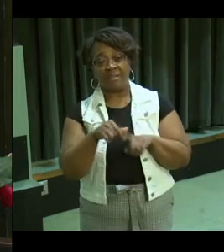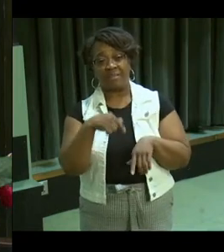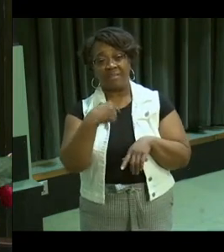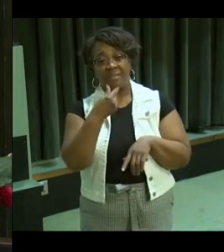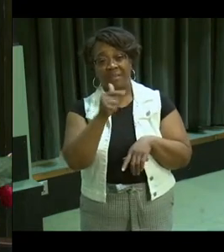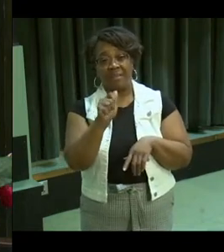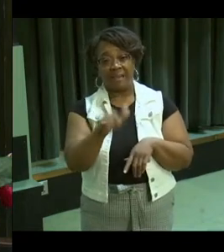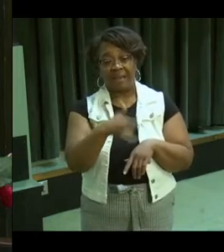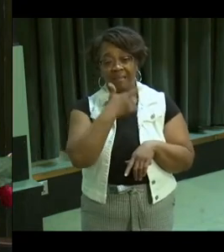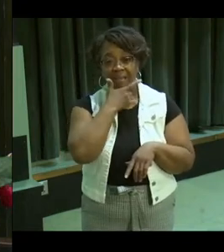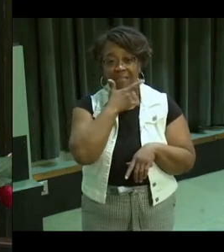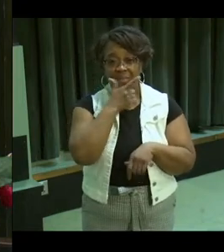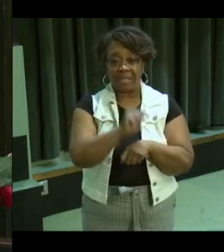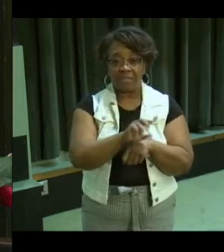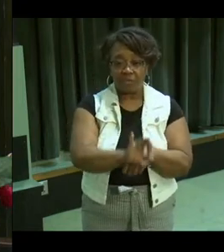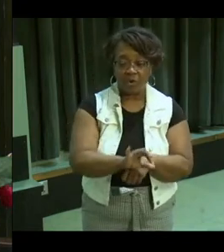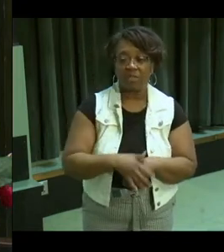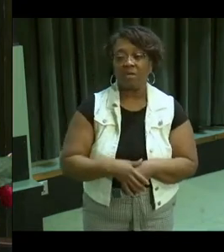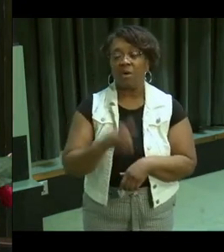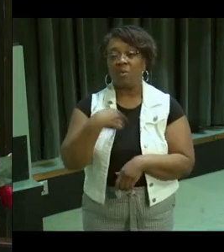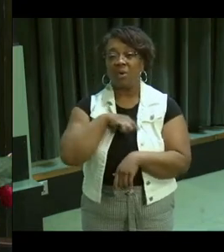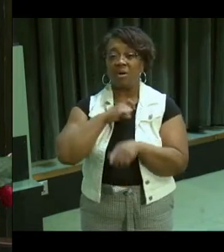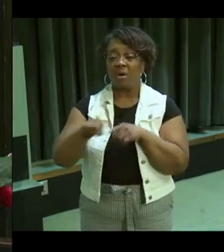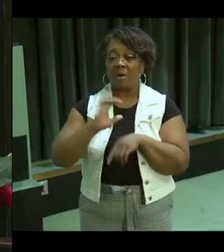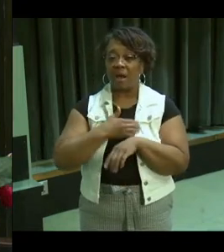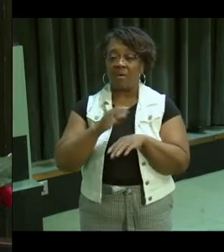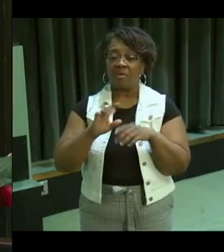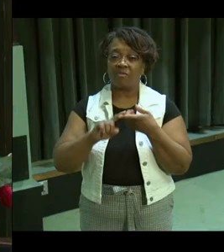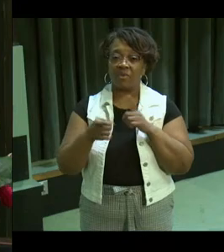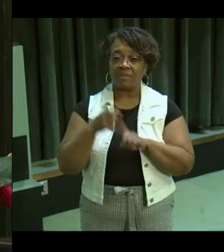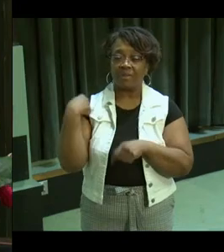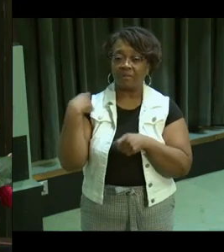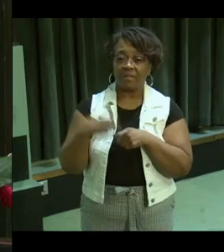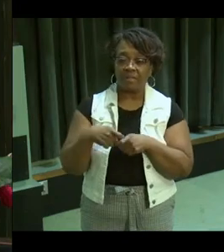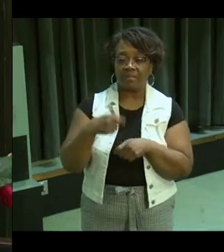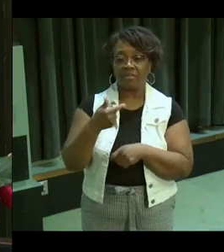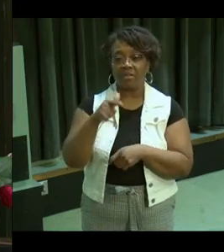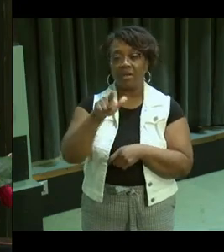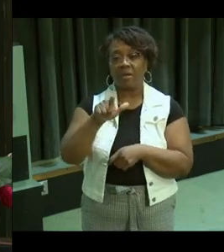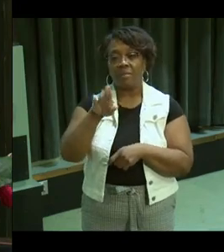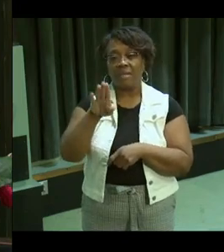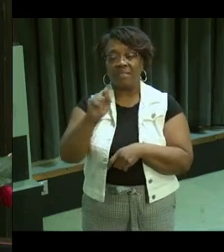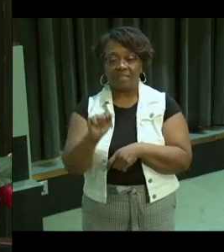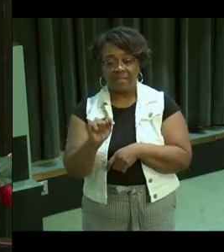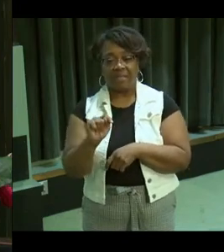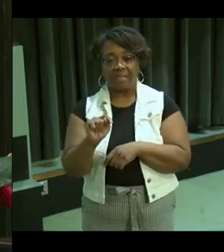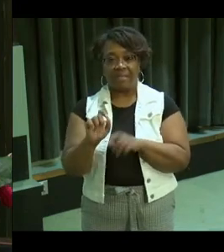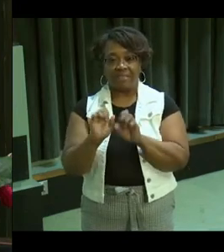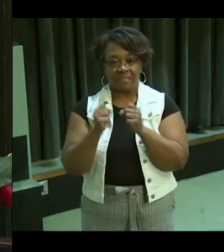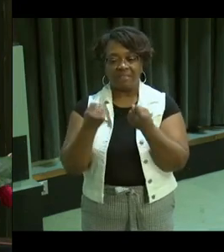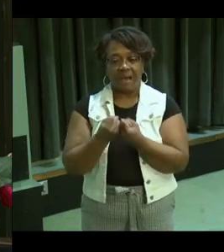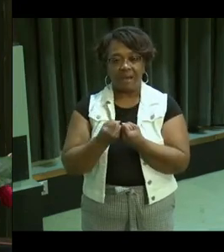Task Force. We called our